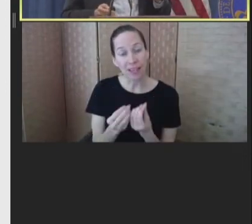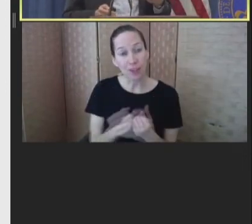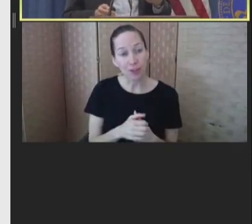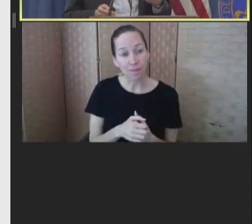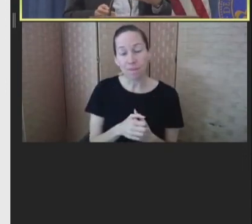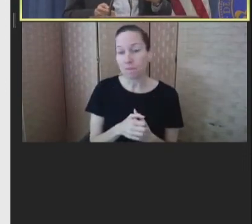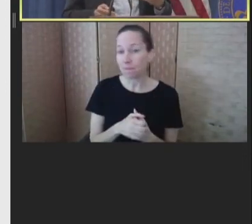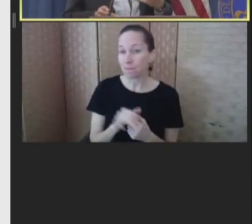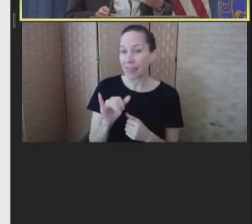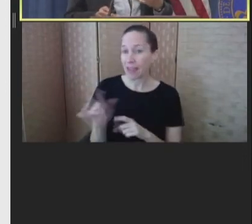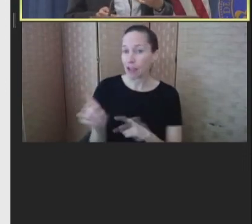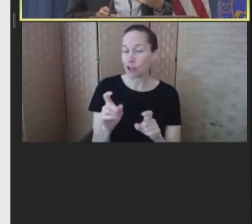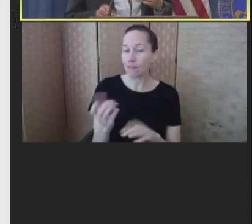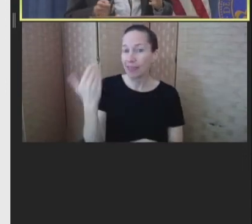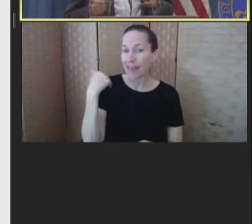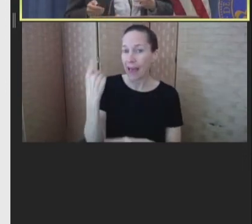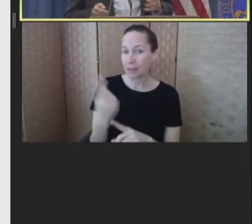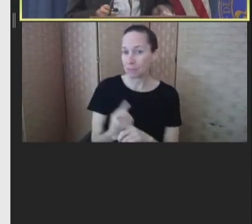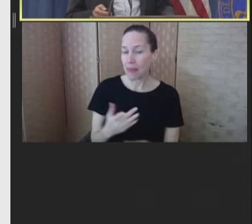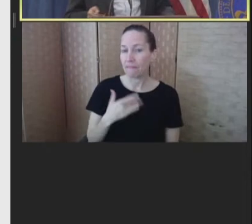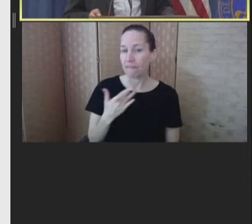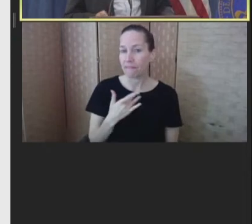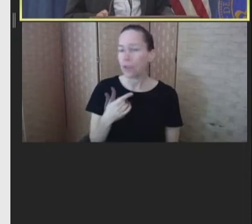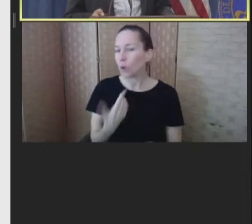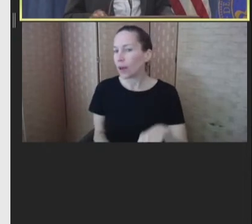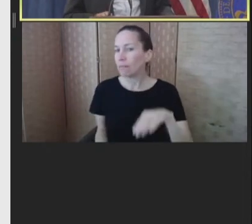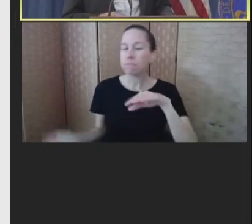inspired more trust in our community from the way we responded to the pandemic together.